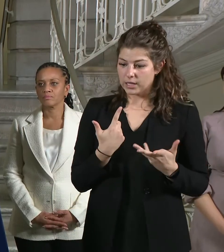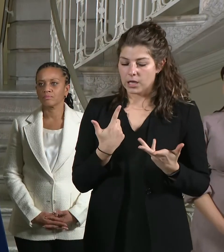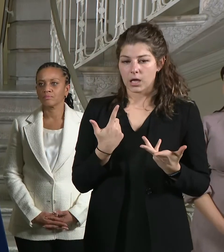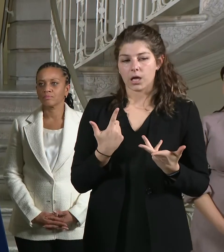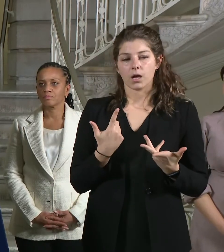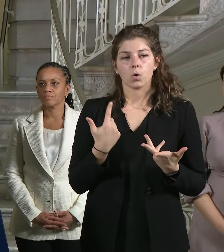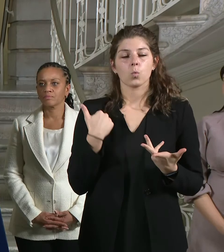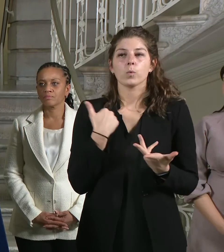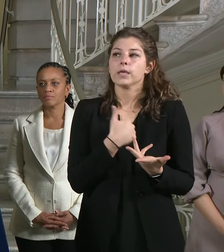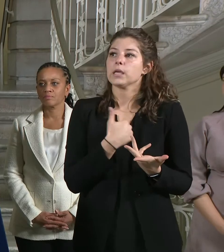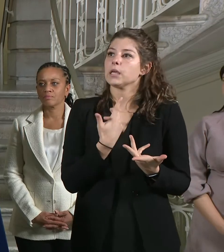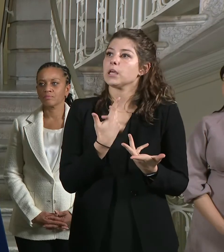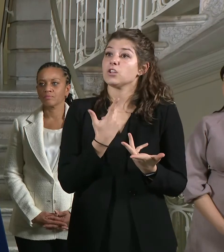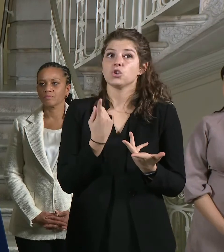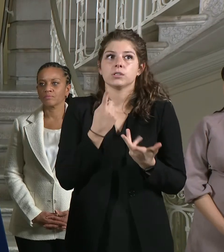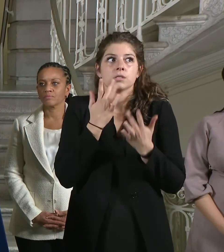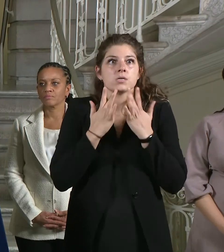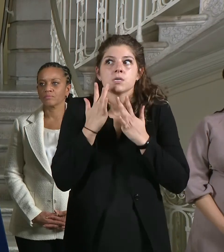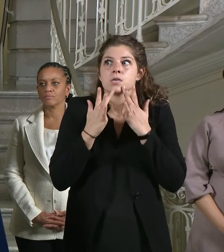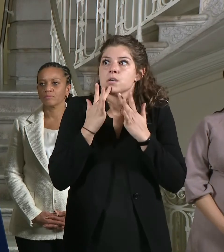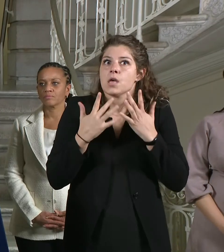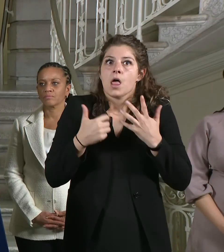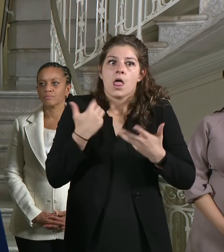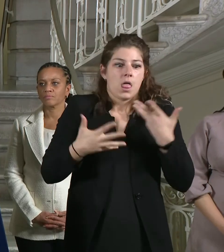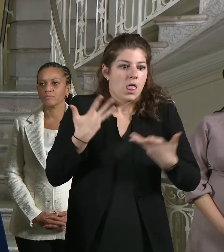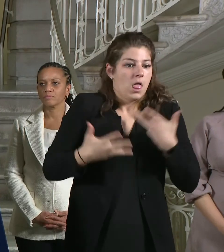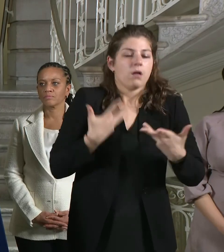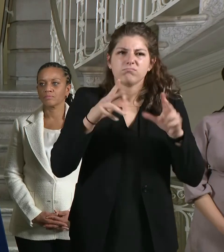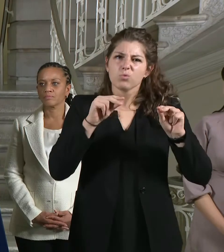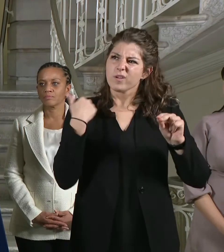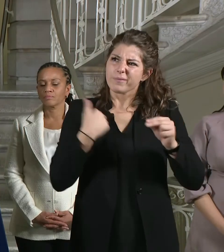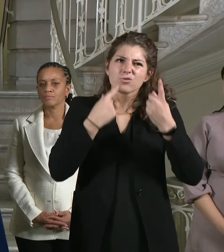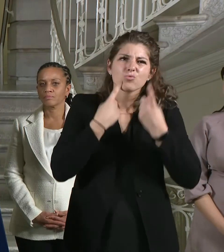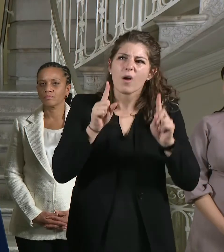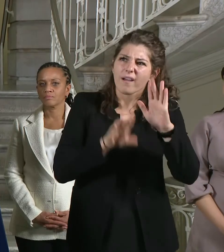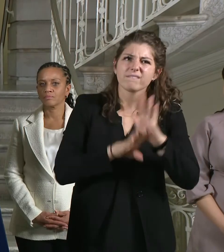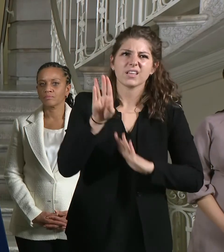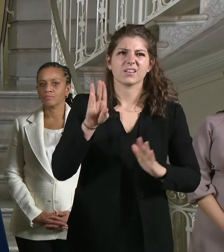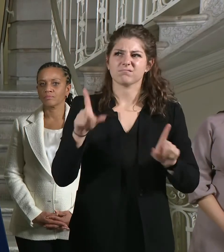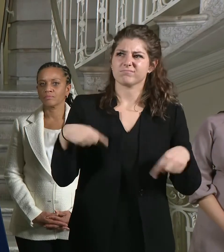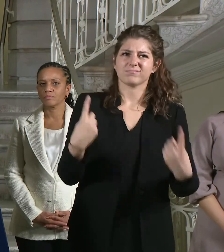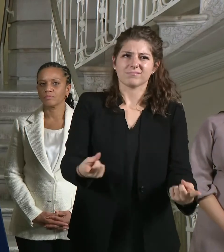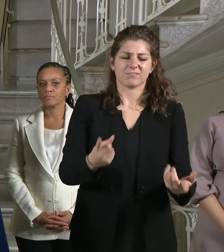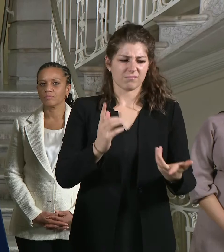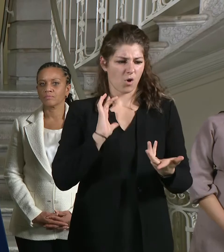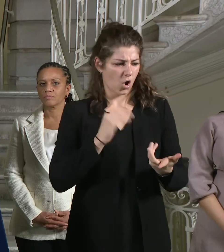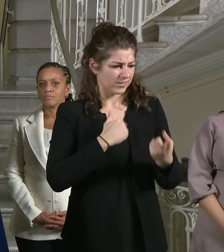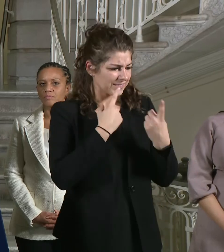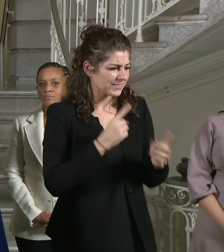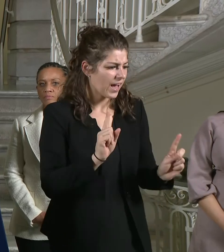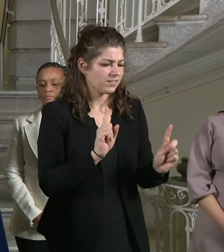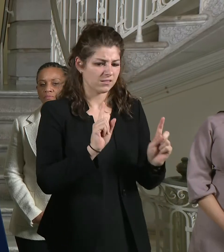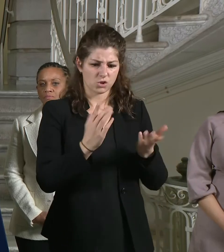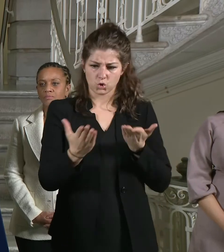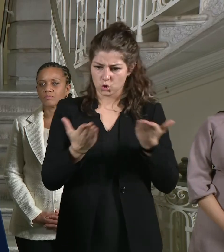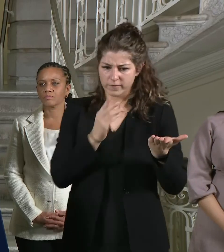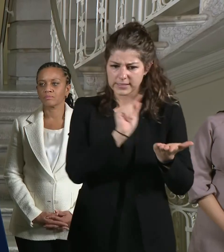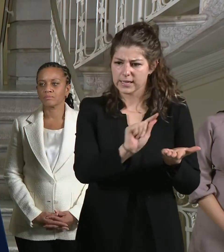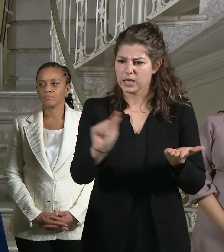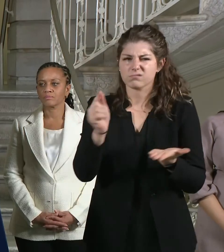SERVICE TO THE CITY. WE HAVE NOT BEEN JUST